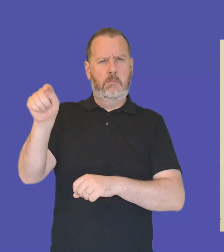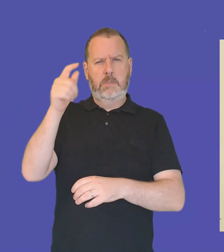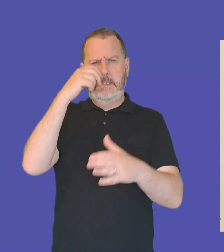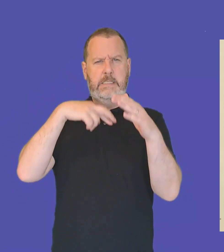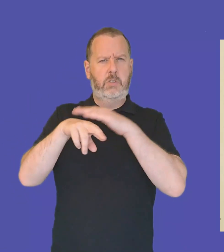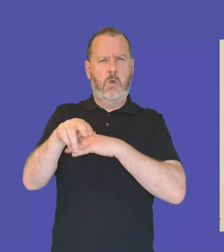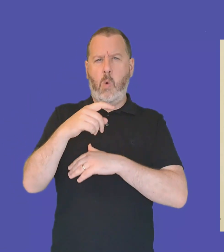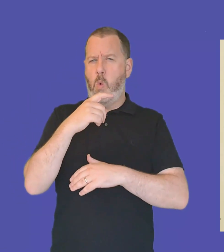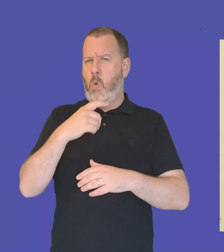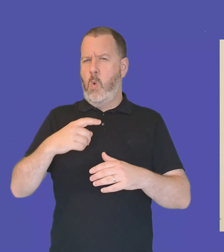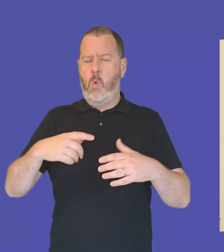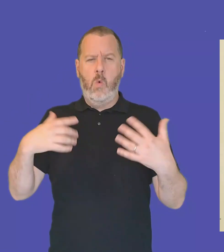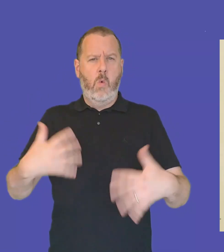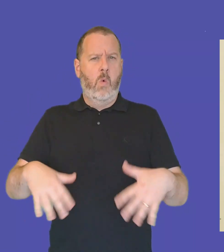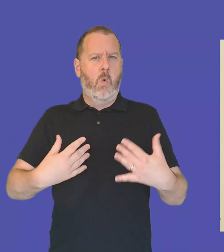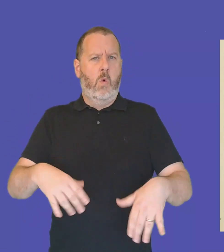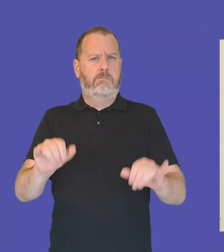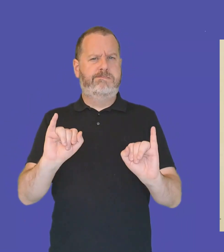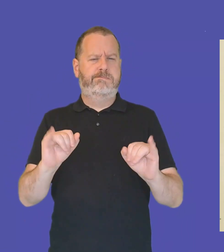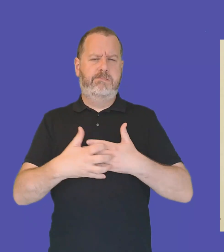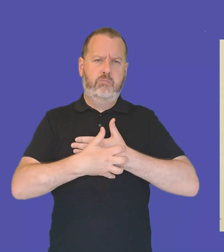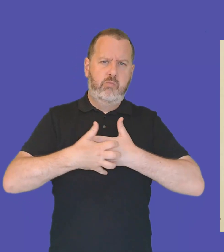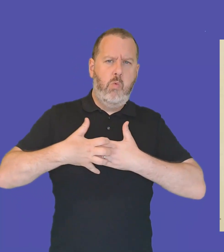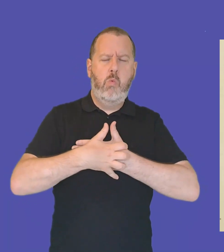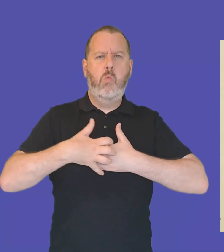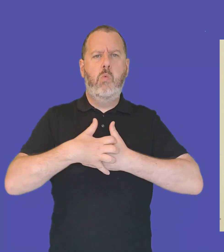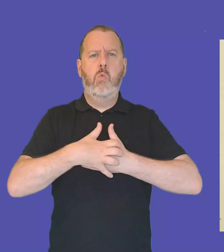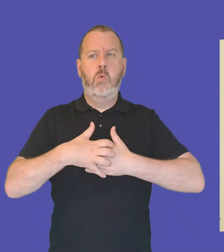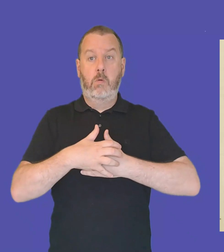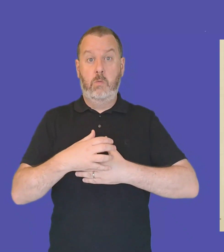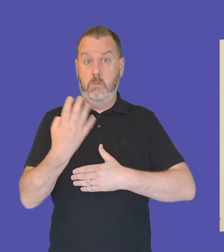William had heard from others that this teacher had physically assaulted